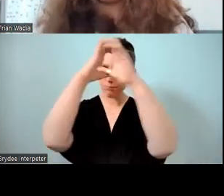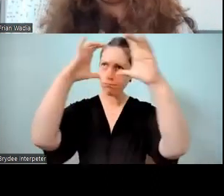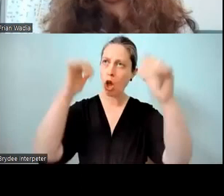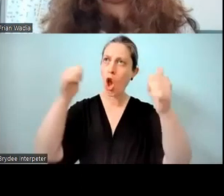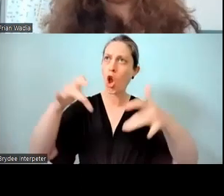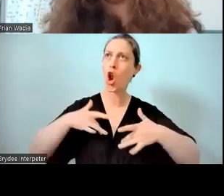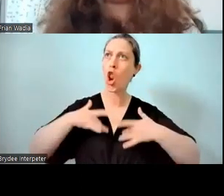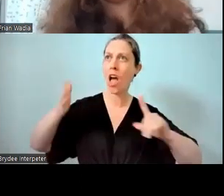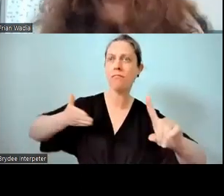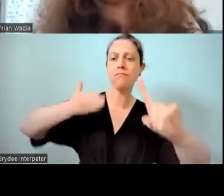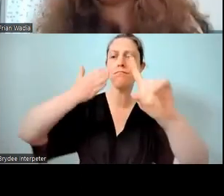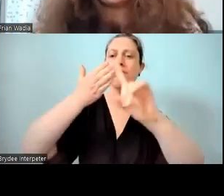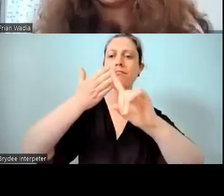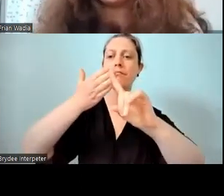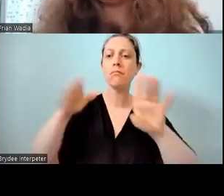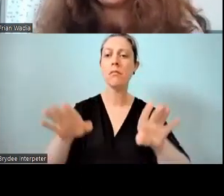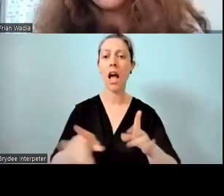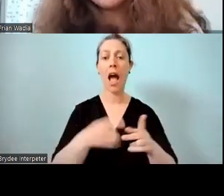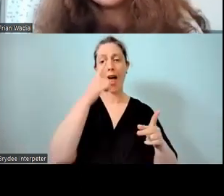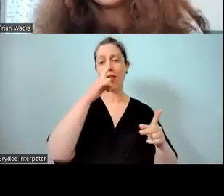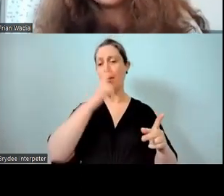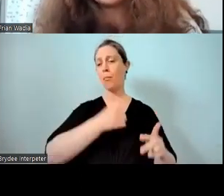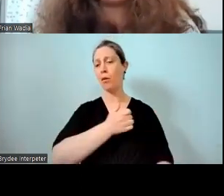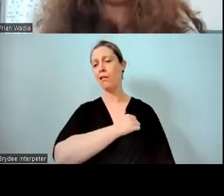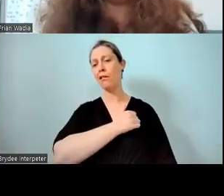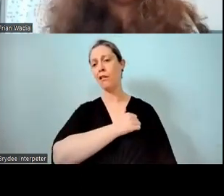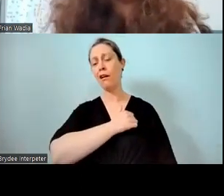a life that everybody else takes for, you know, granted, so to speak.